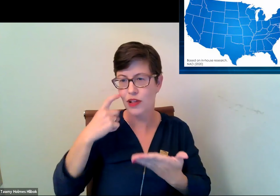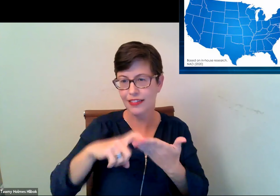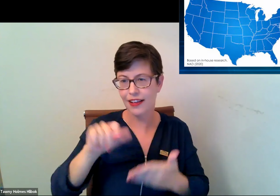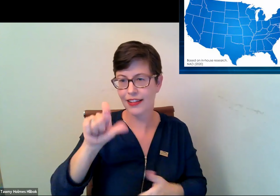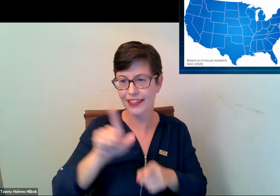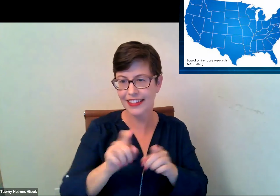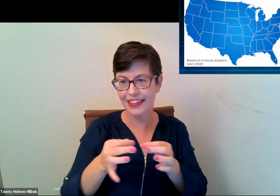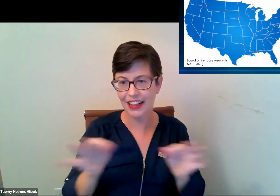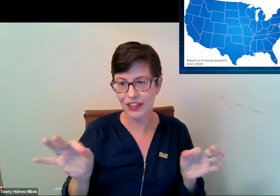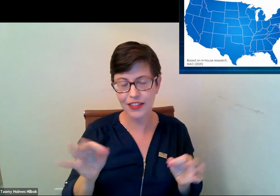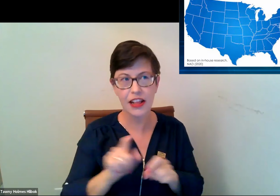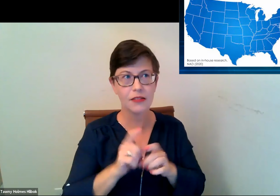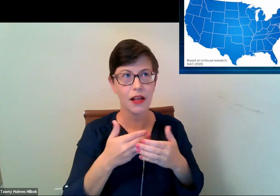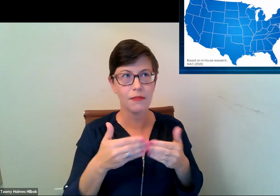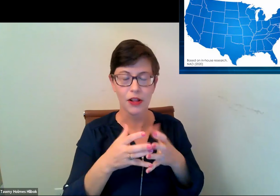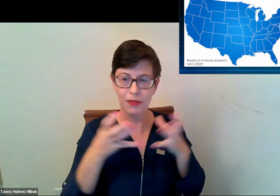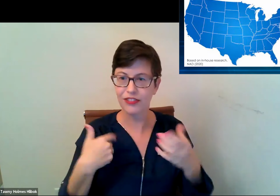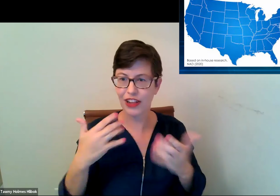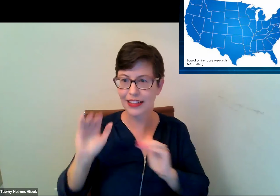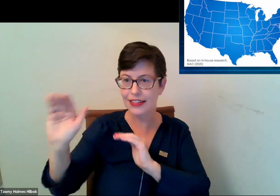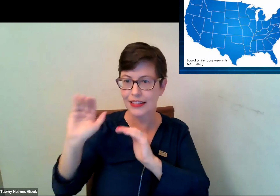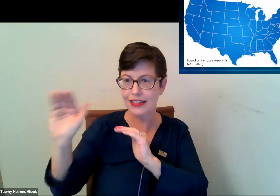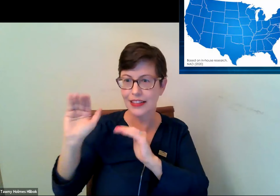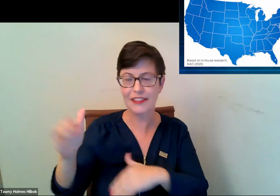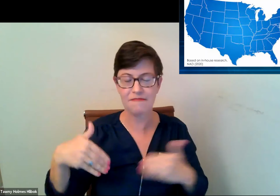However, on the federal level as though, has not been recognized as a language and